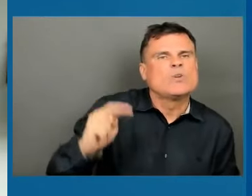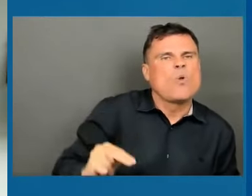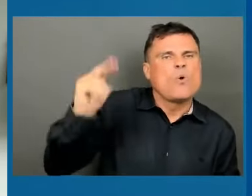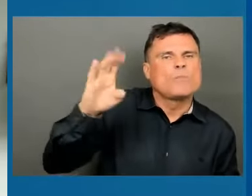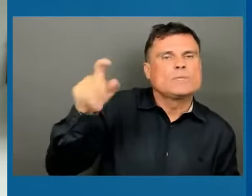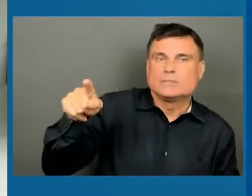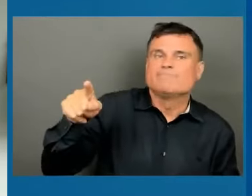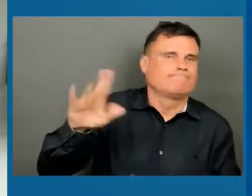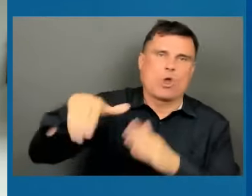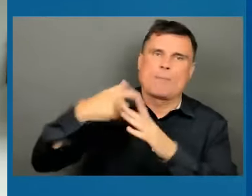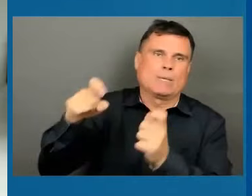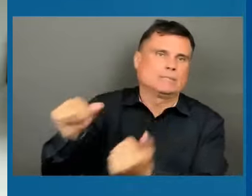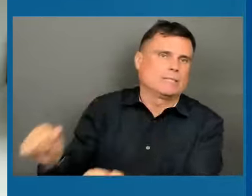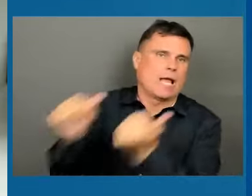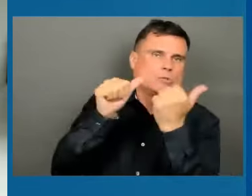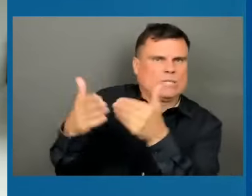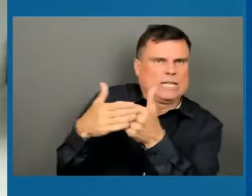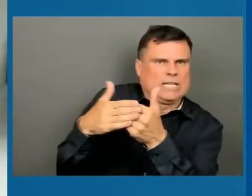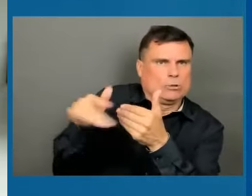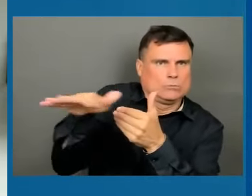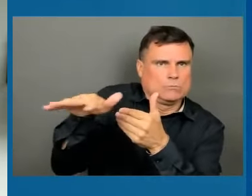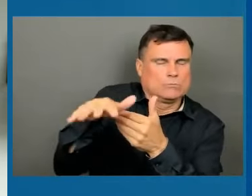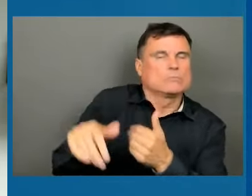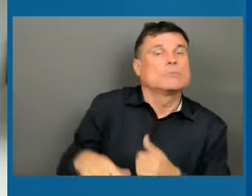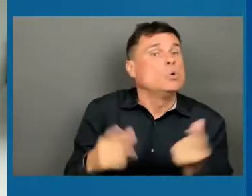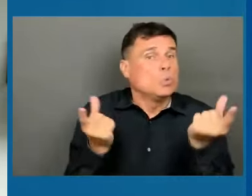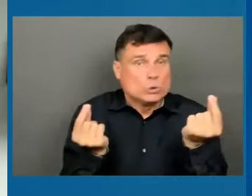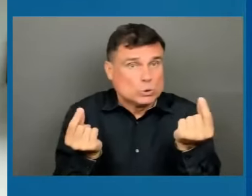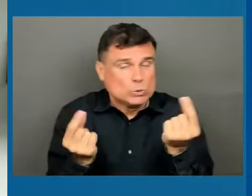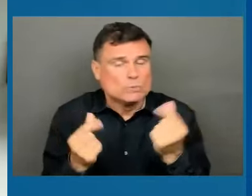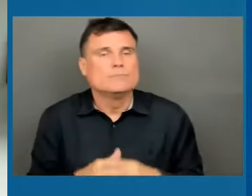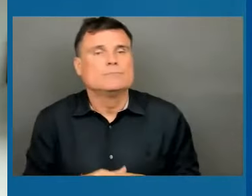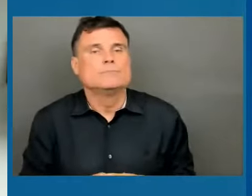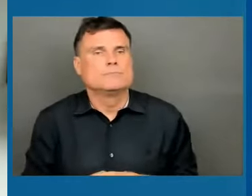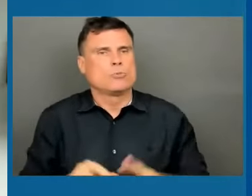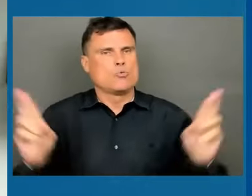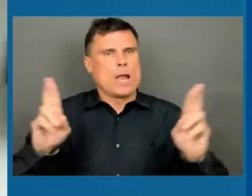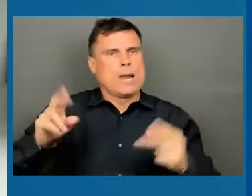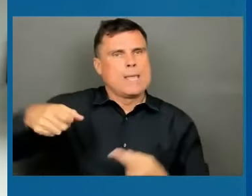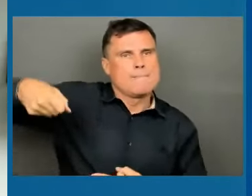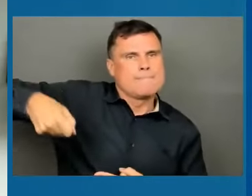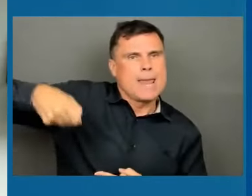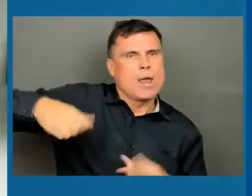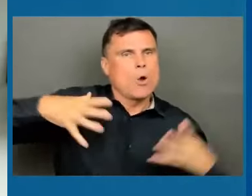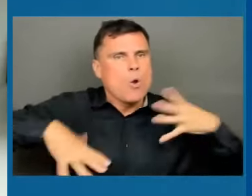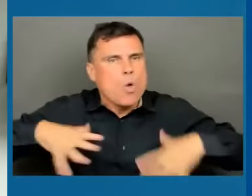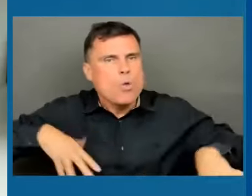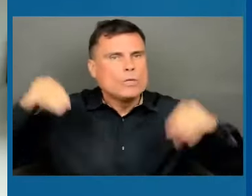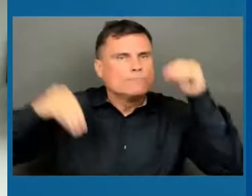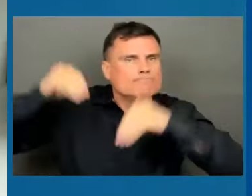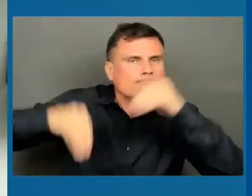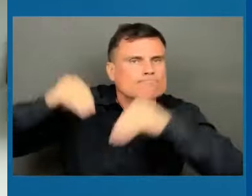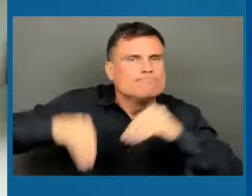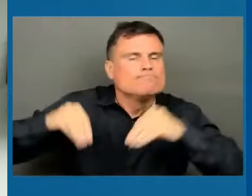if you're asked to evacuate. And this should include medications and copies important documents like insurance. Reach